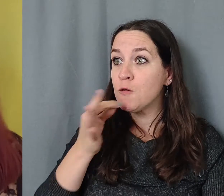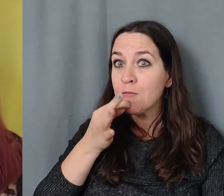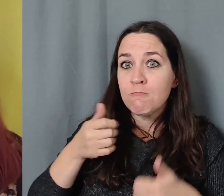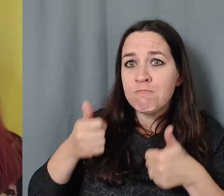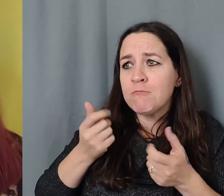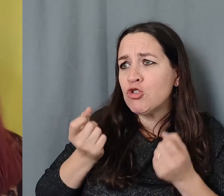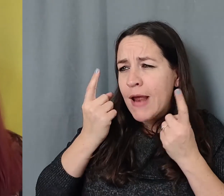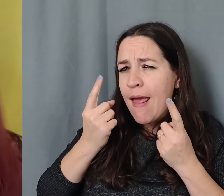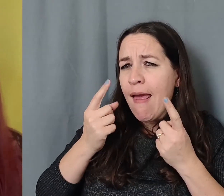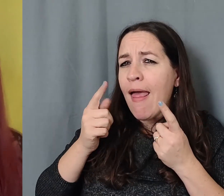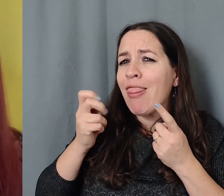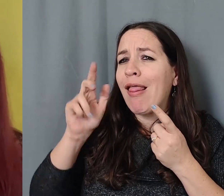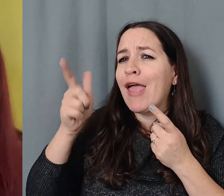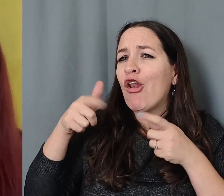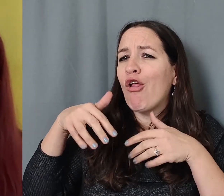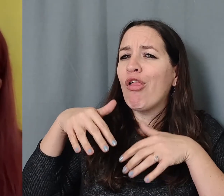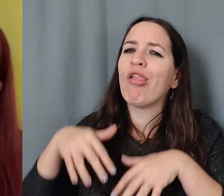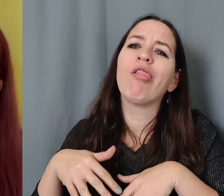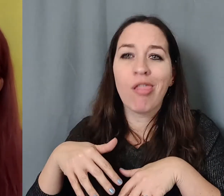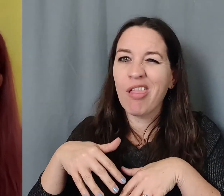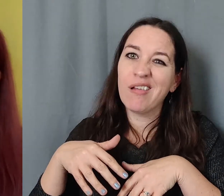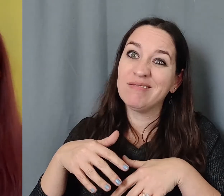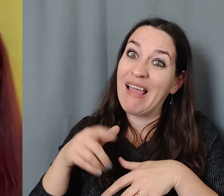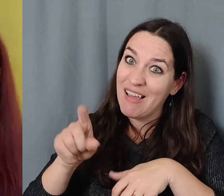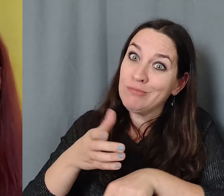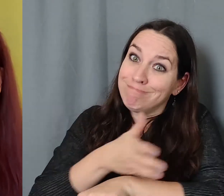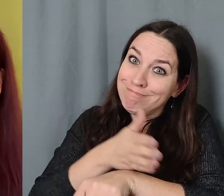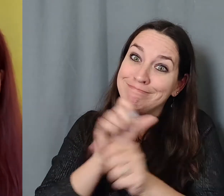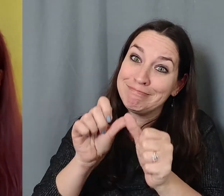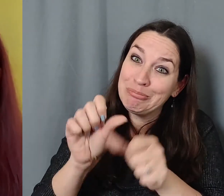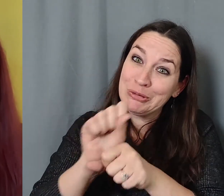good at it anymore. So mastery does require a certain amount of upkeep, which can be uncomfortable and frustrating sometimes.